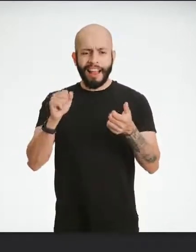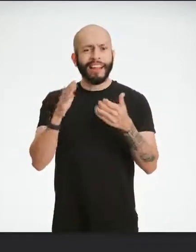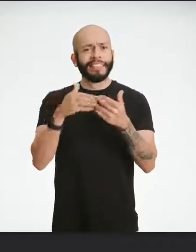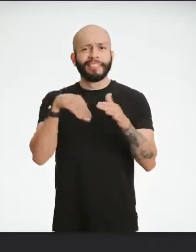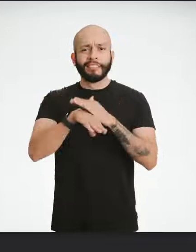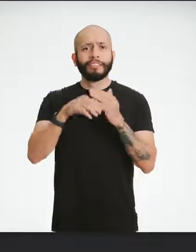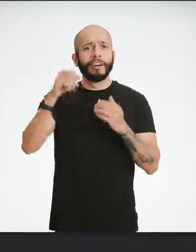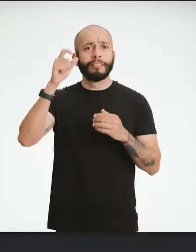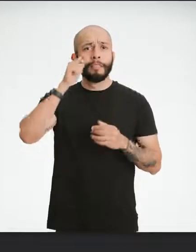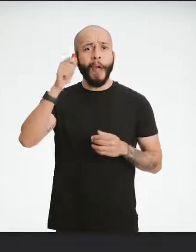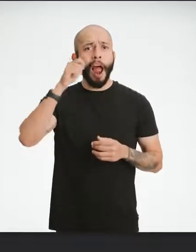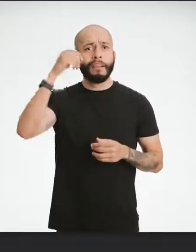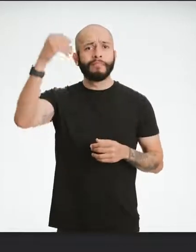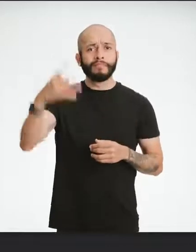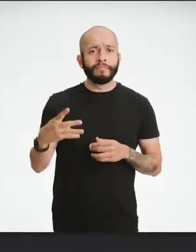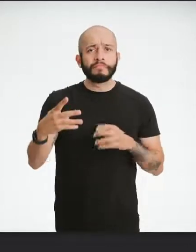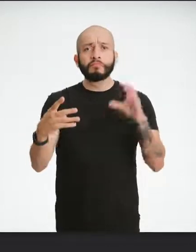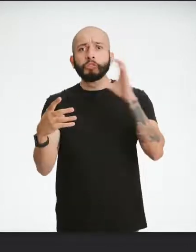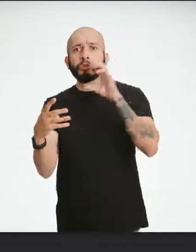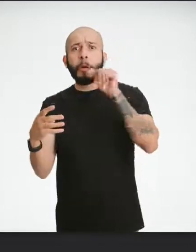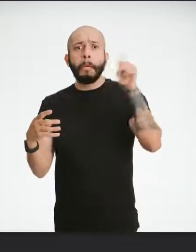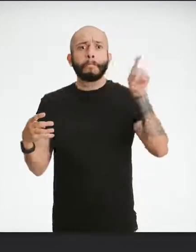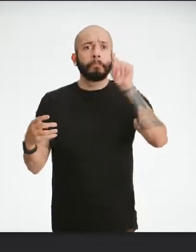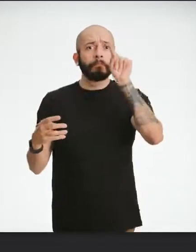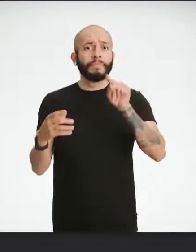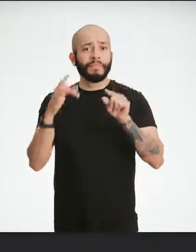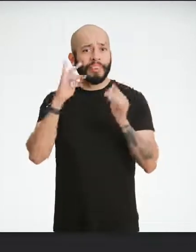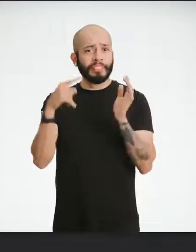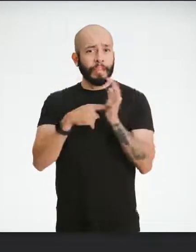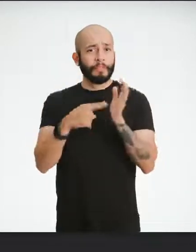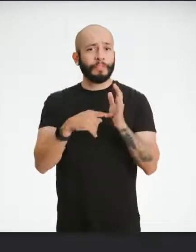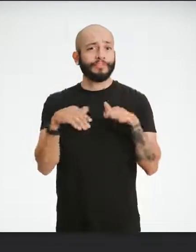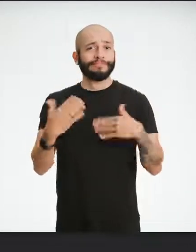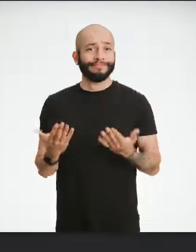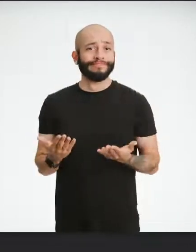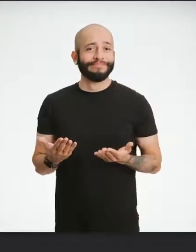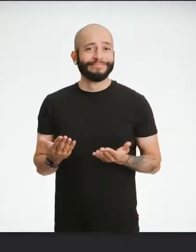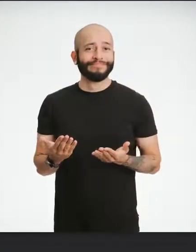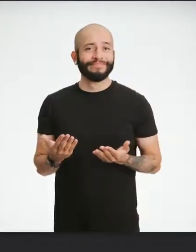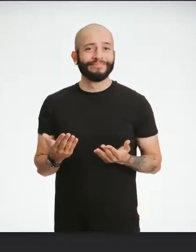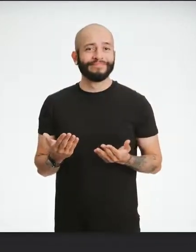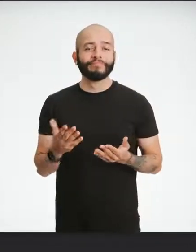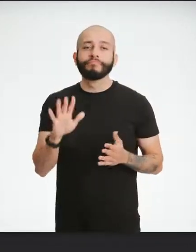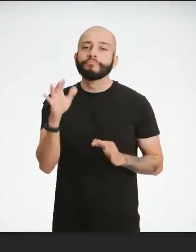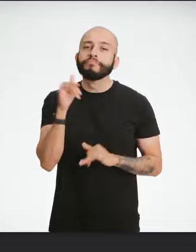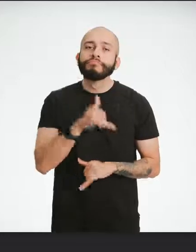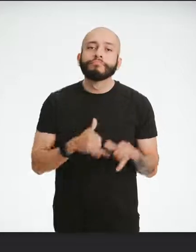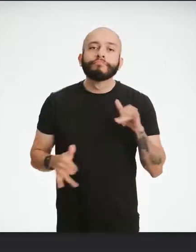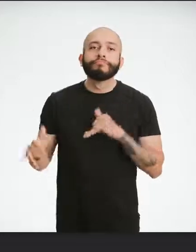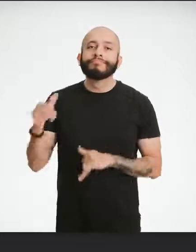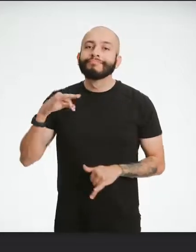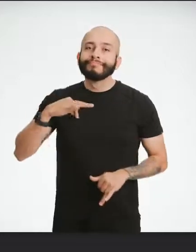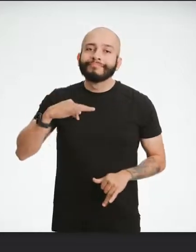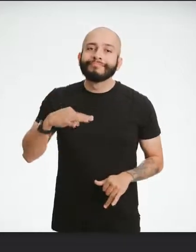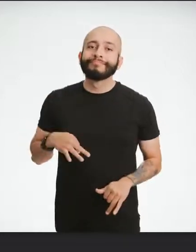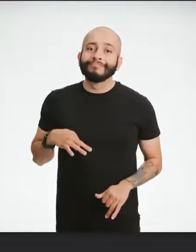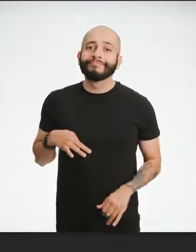Lastly, people can quickly access these in Spotlight when they search for the app, like this.